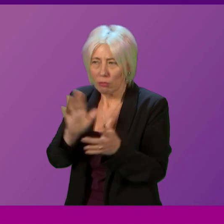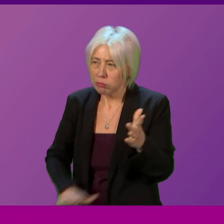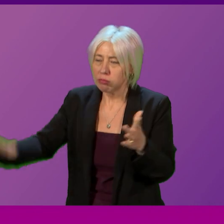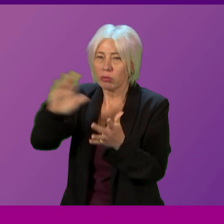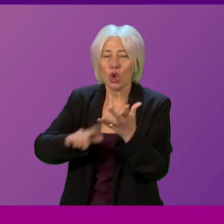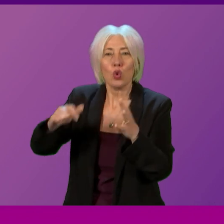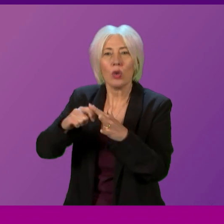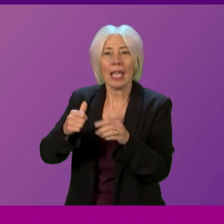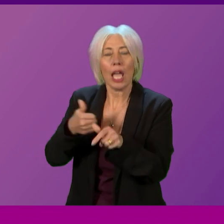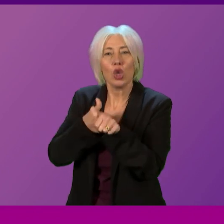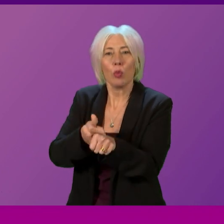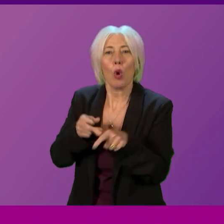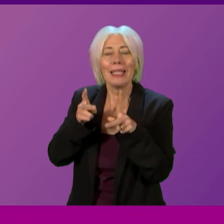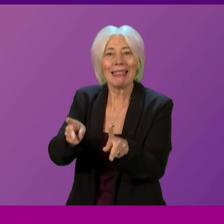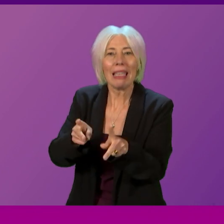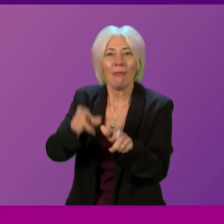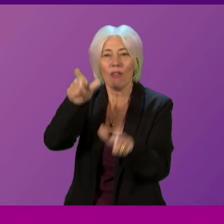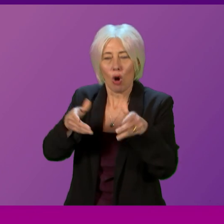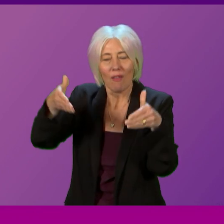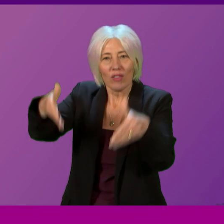scheme to be set up?